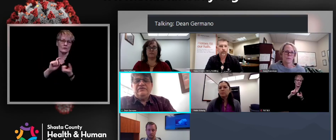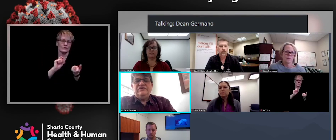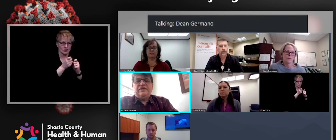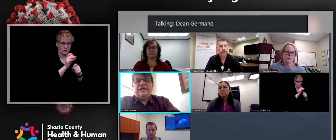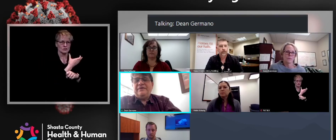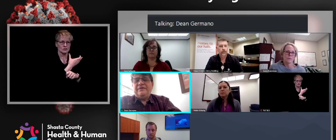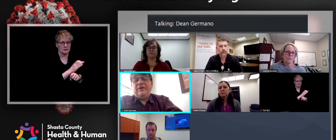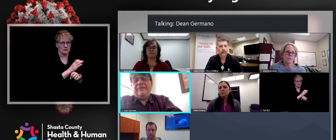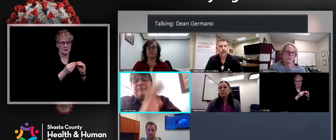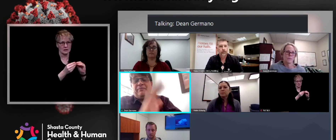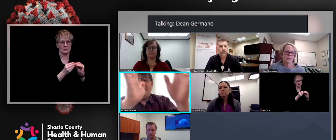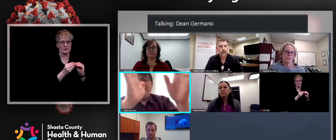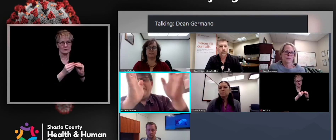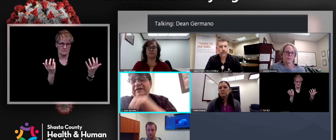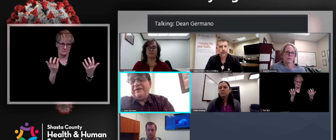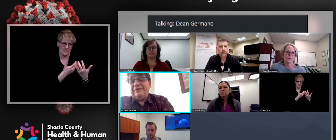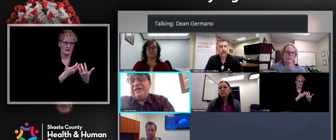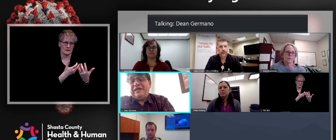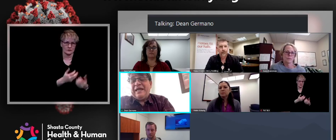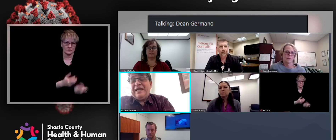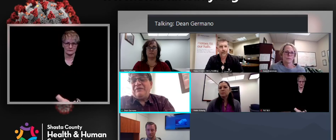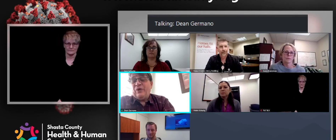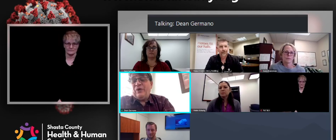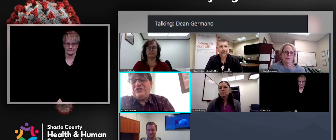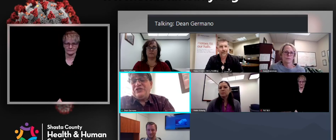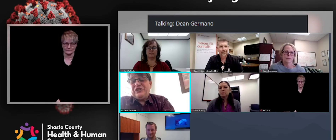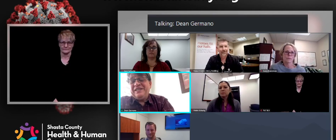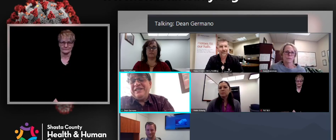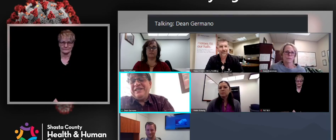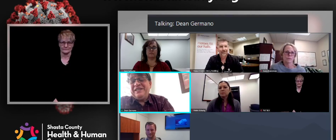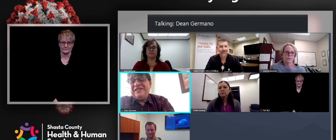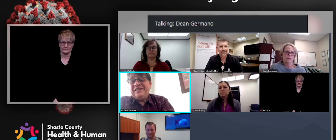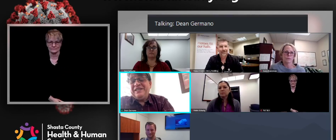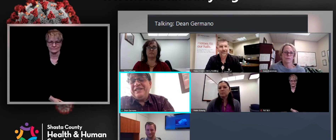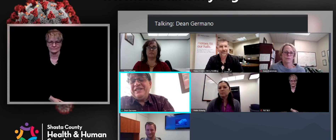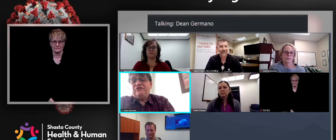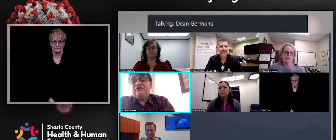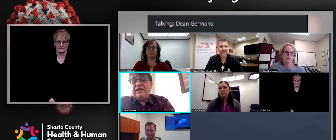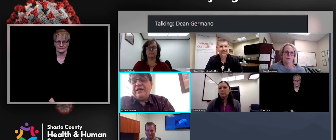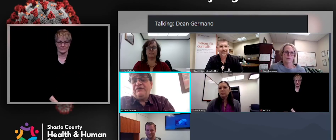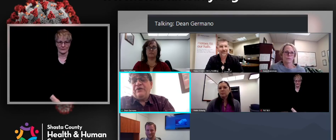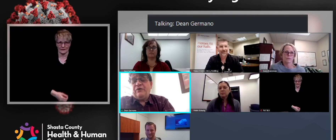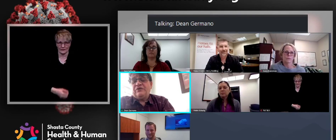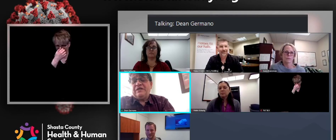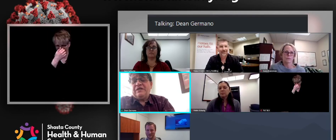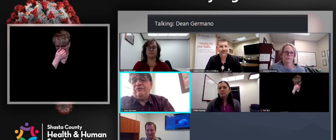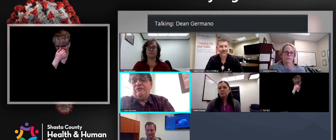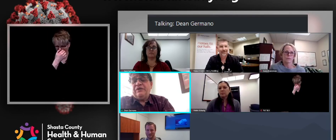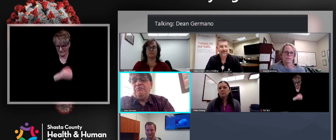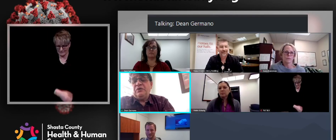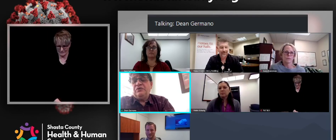I know I'm not part of the media, but I have a question for our public health folks with blue